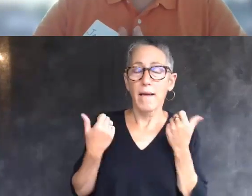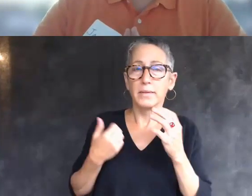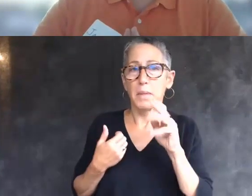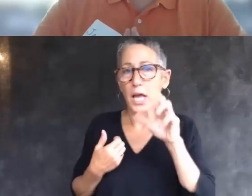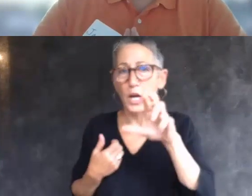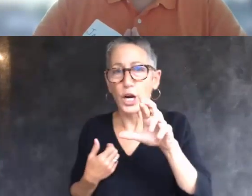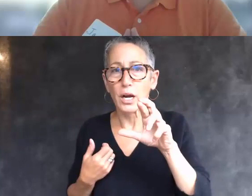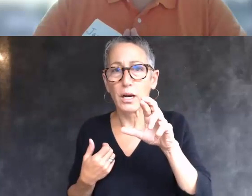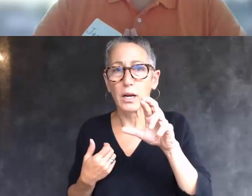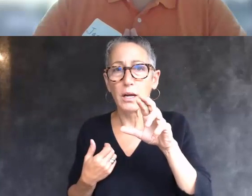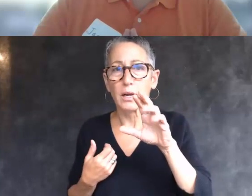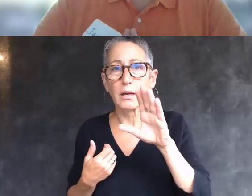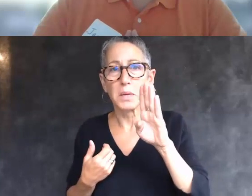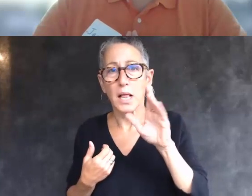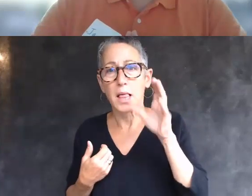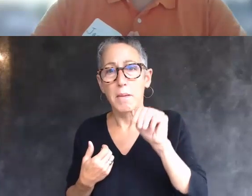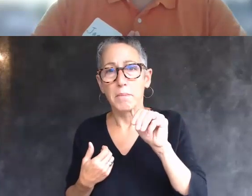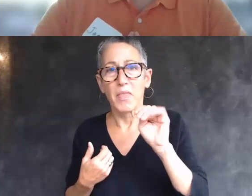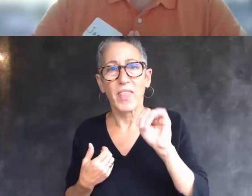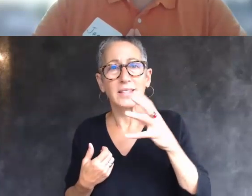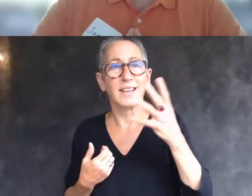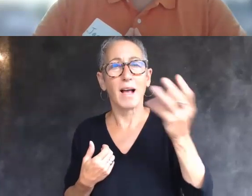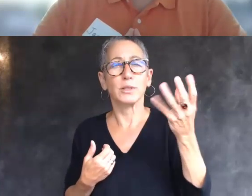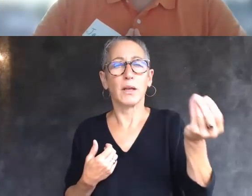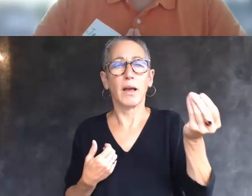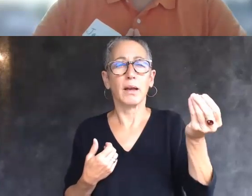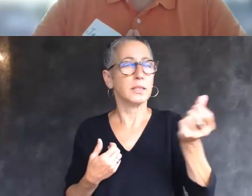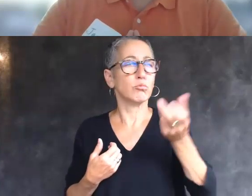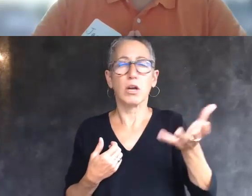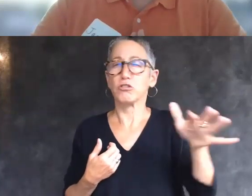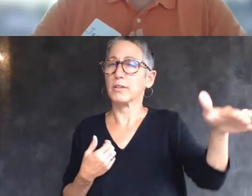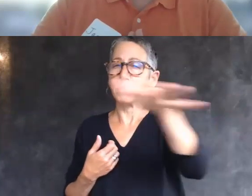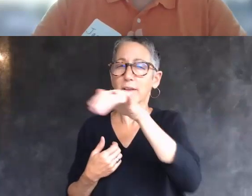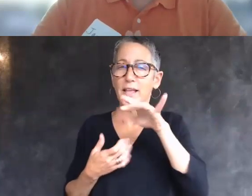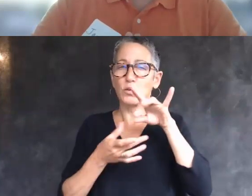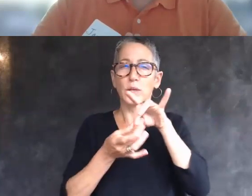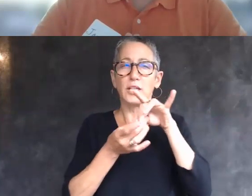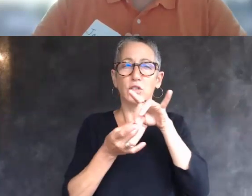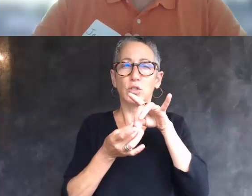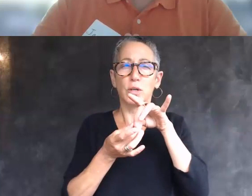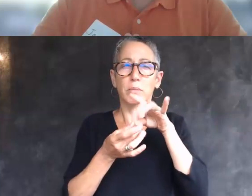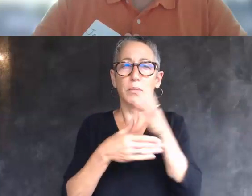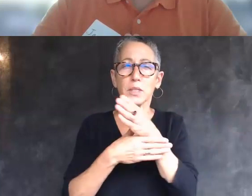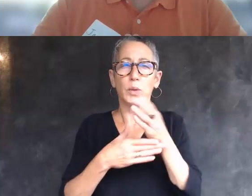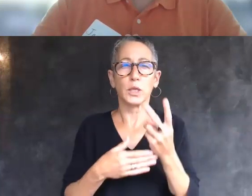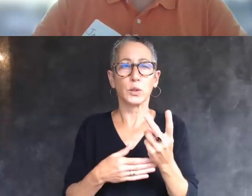But that's an outward expression. That's a that's a relationship between sort of these two opposing groups. They don't have to be right.